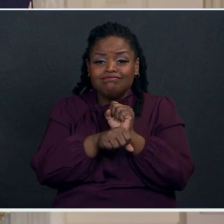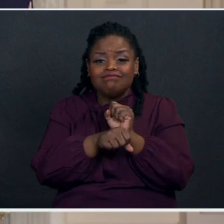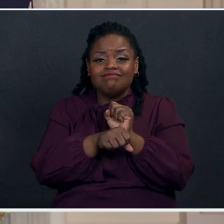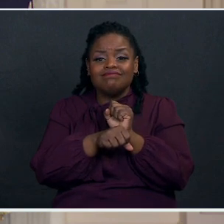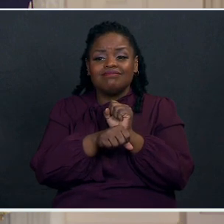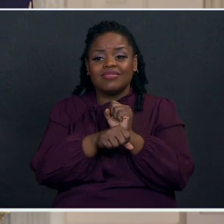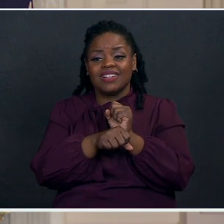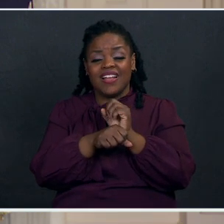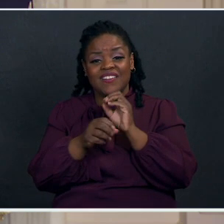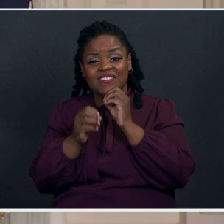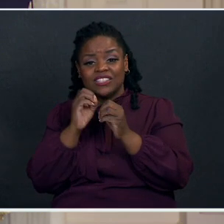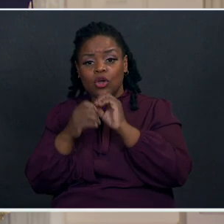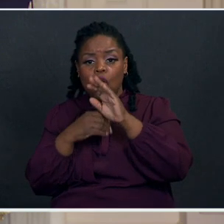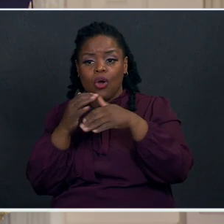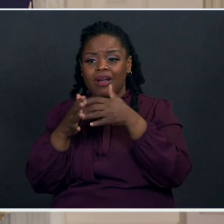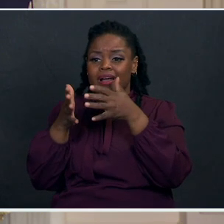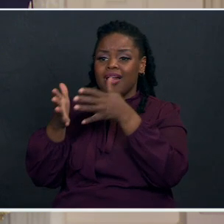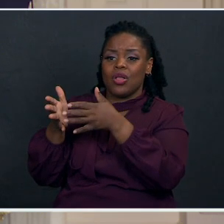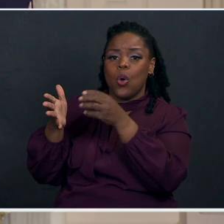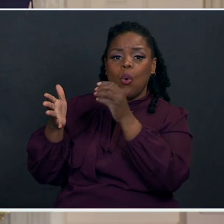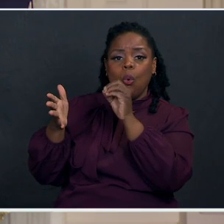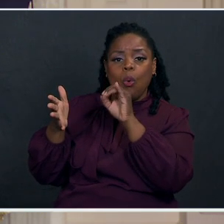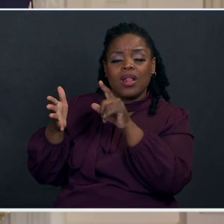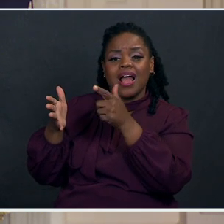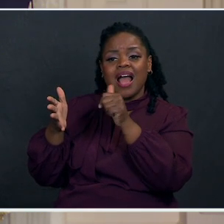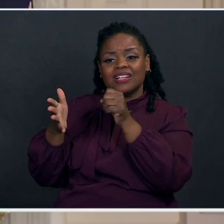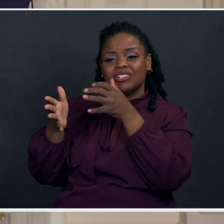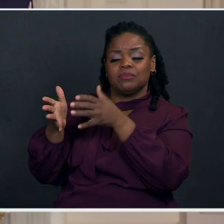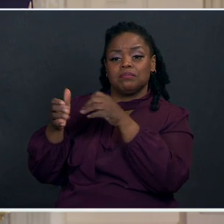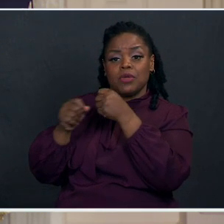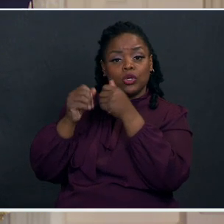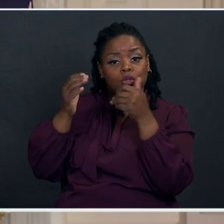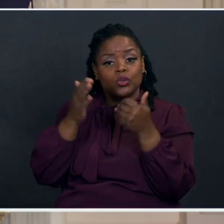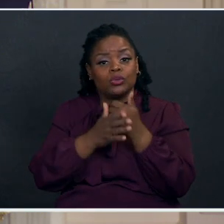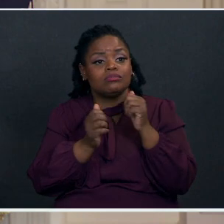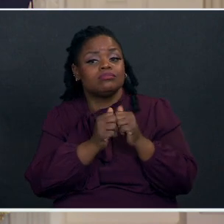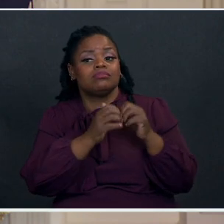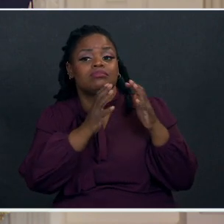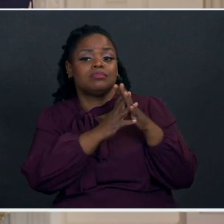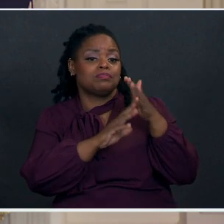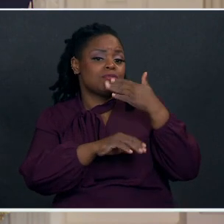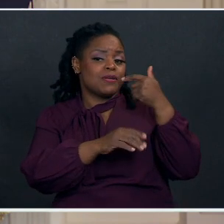into new hubs of economic growth, creating new, good-paying jobs in those communities